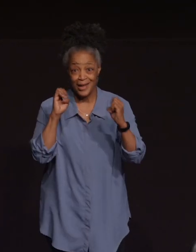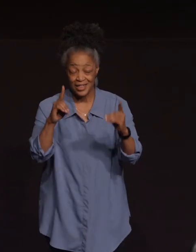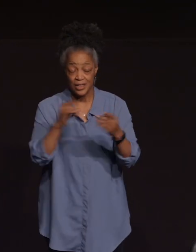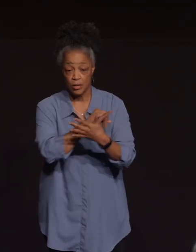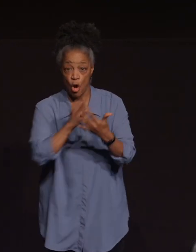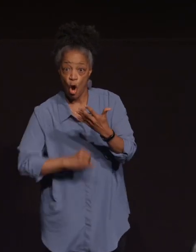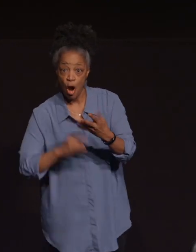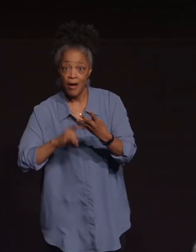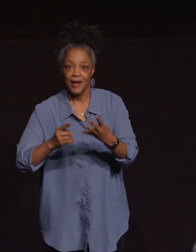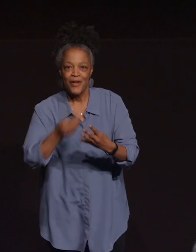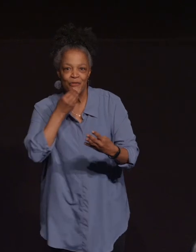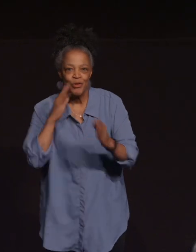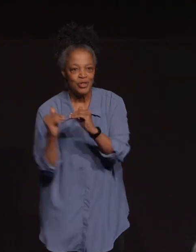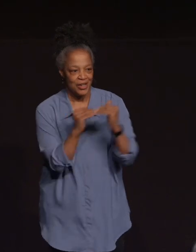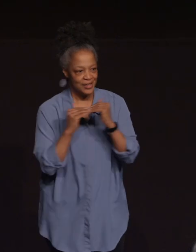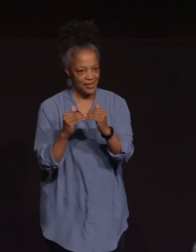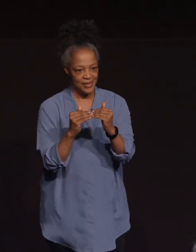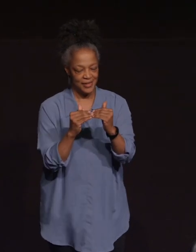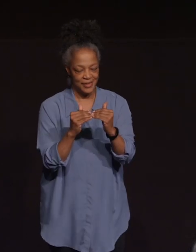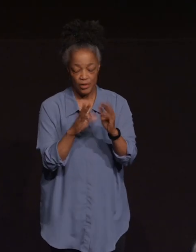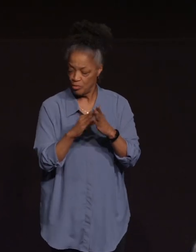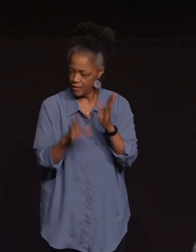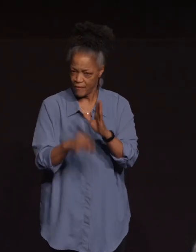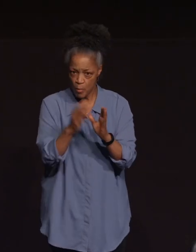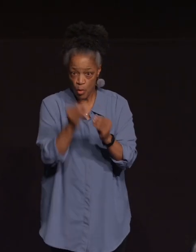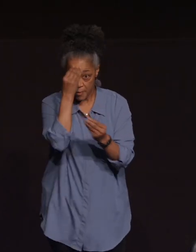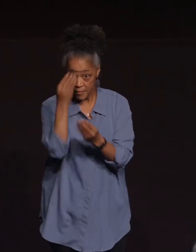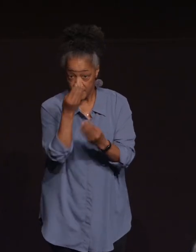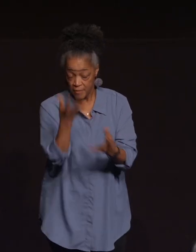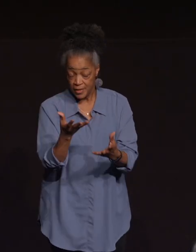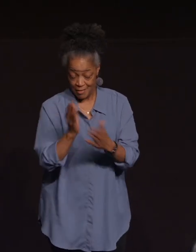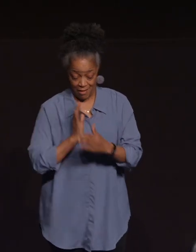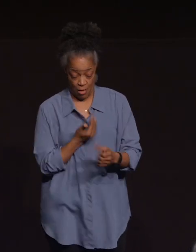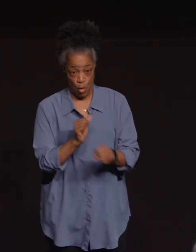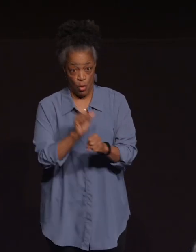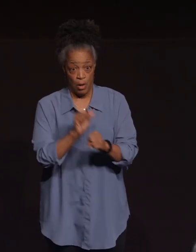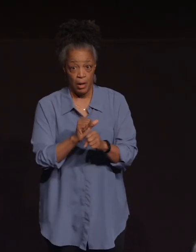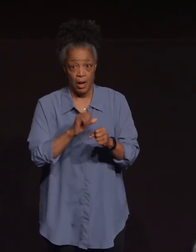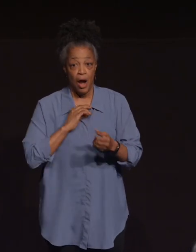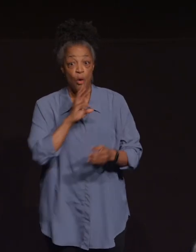and food justice. And you can find out more about our work at our website,